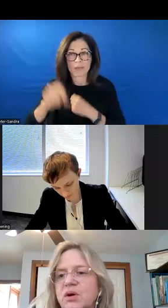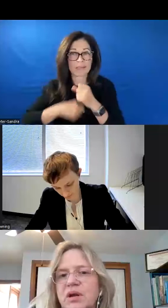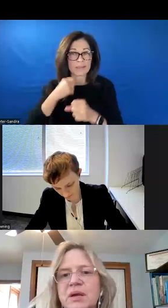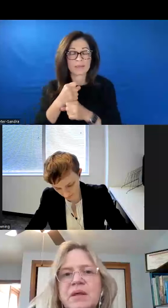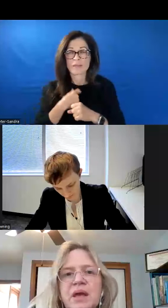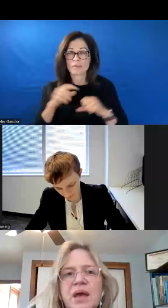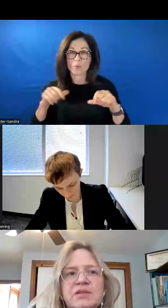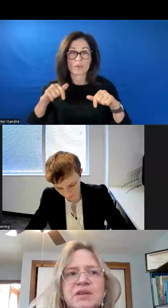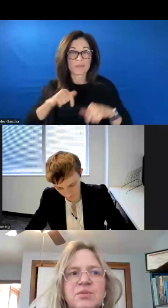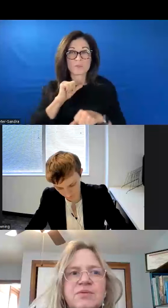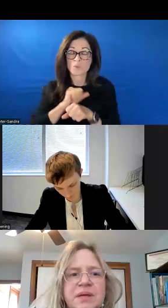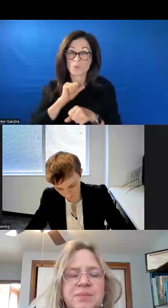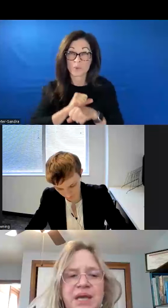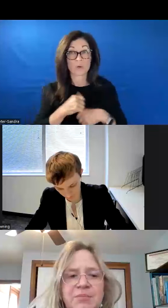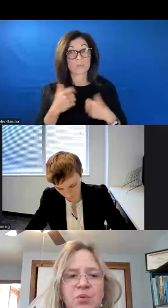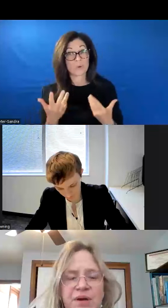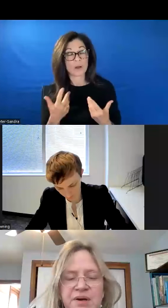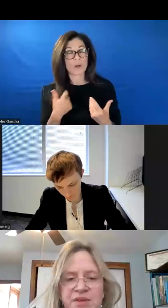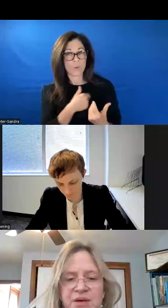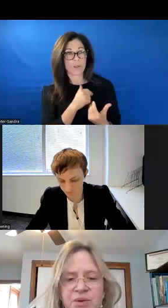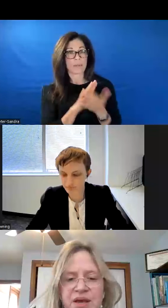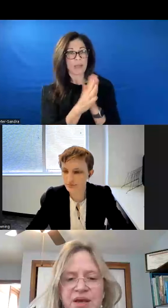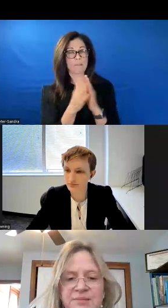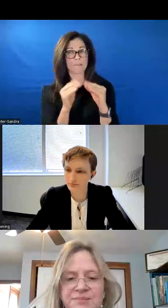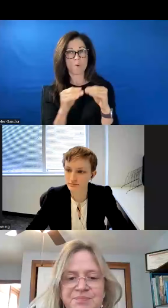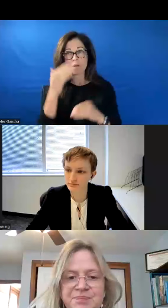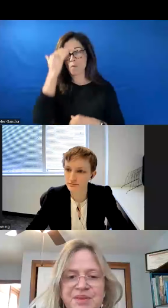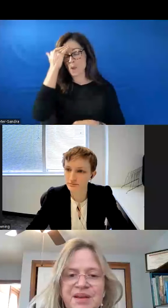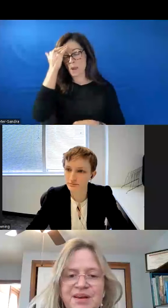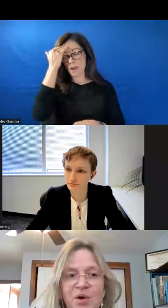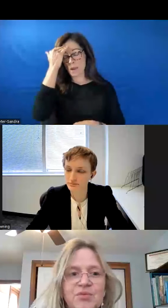WORK AS WE BECAME AWARE THAT WE HAVE AN OVER